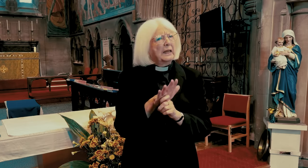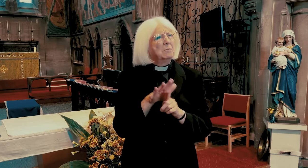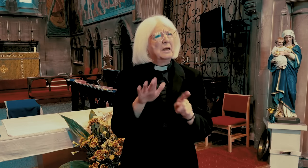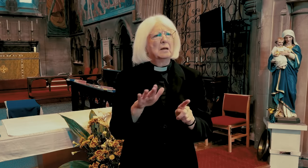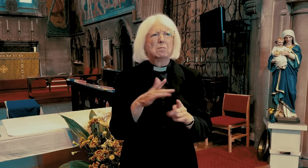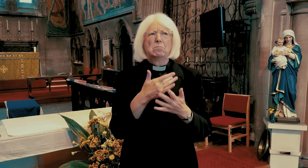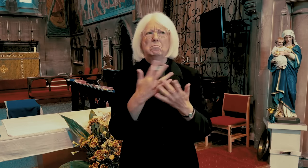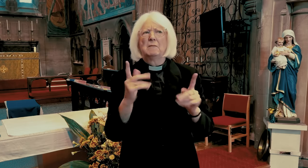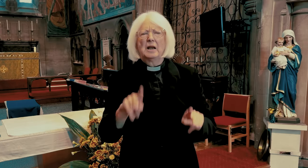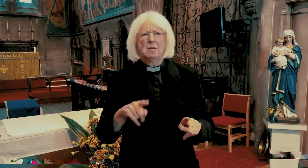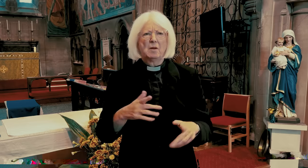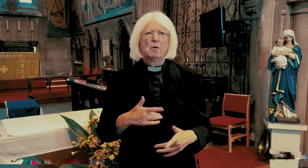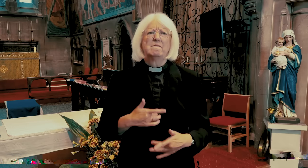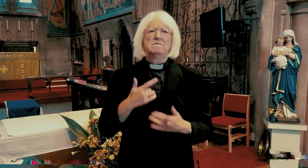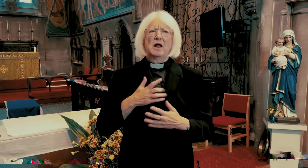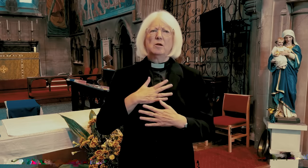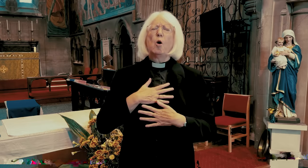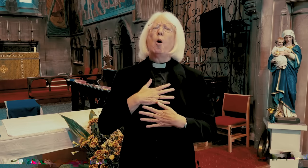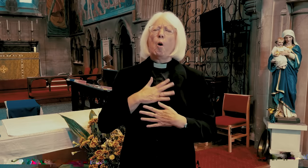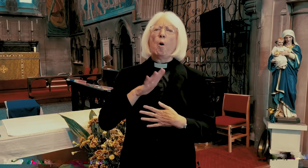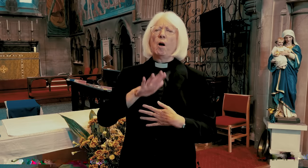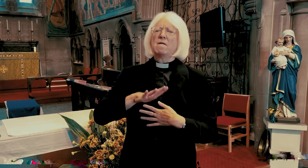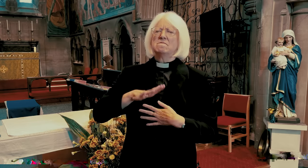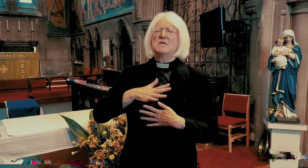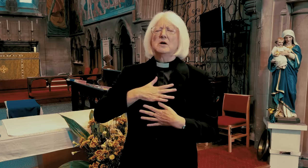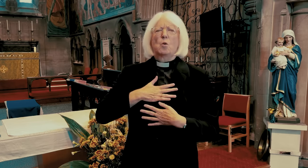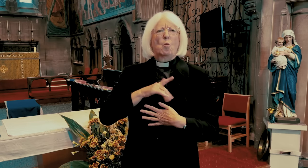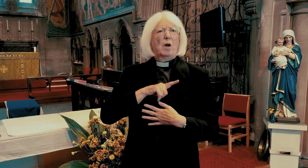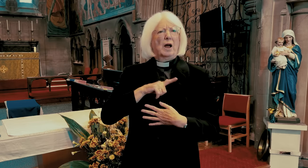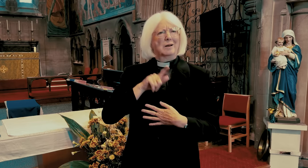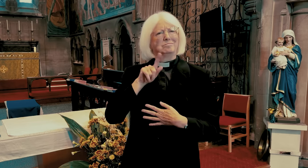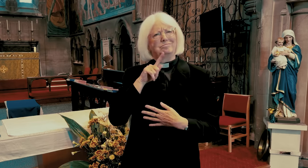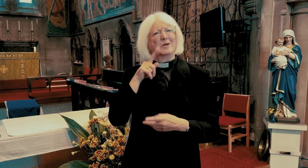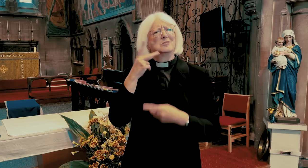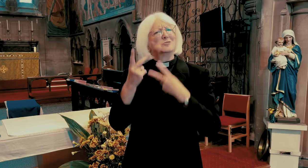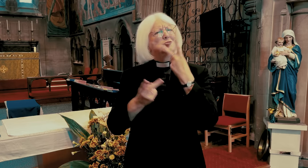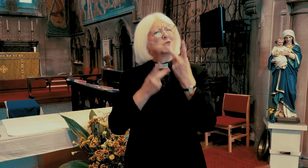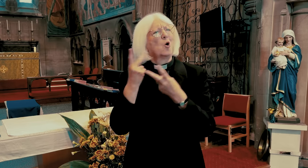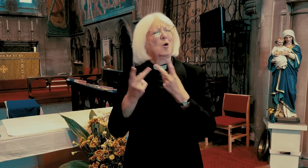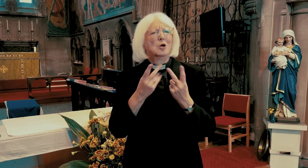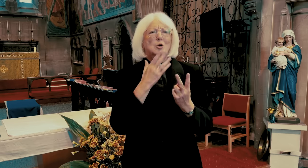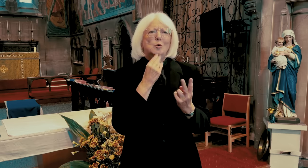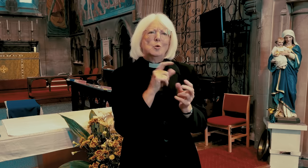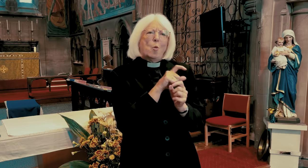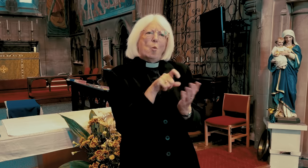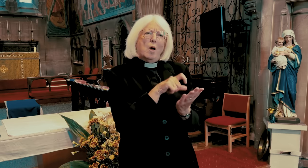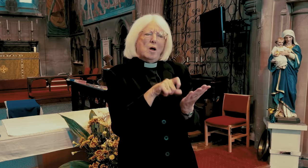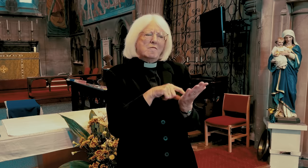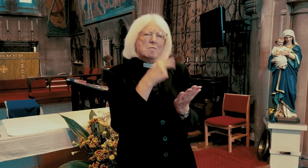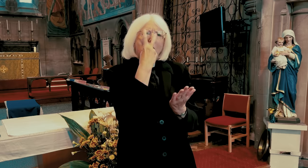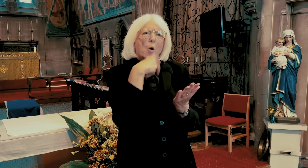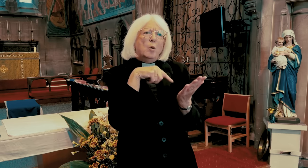many found great comfort in a song that used words from the Old Testament,